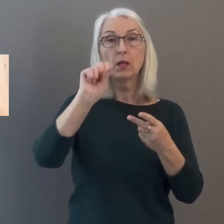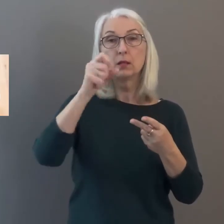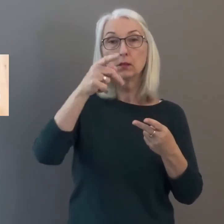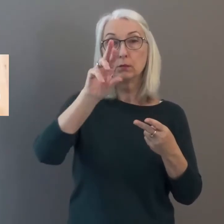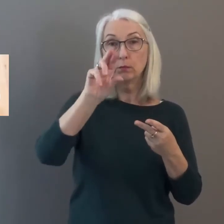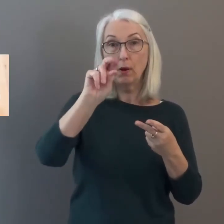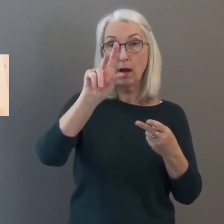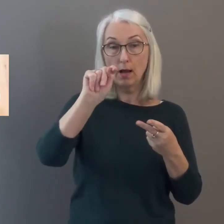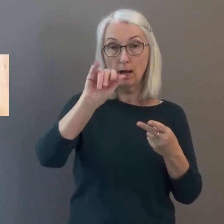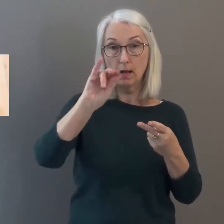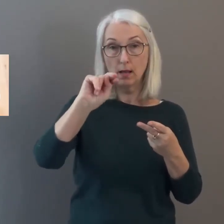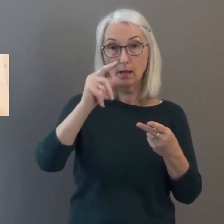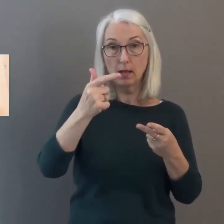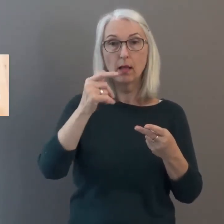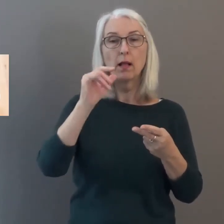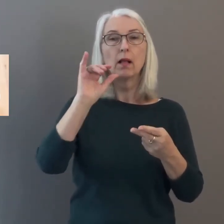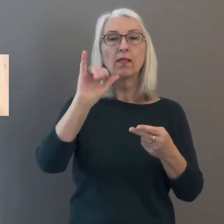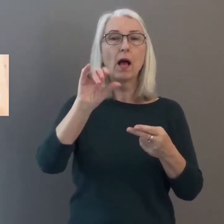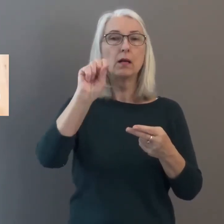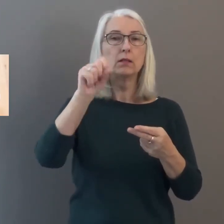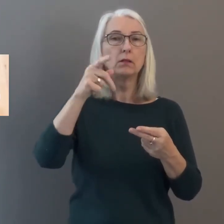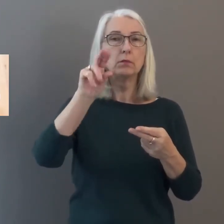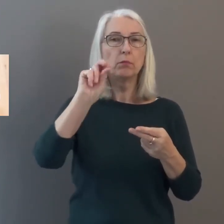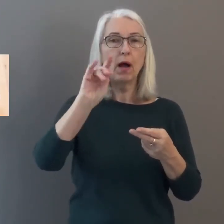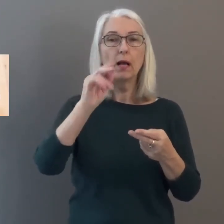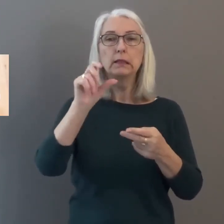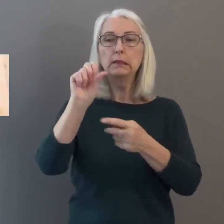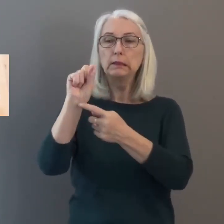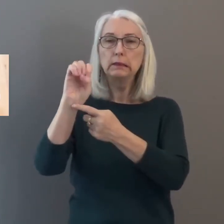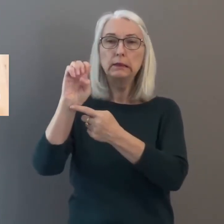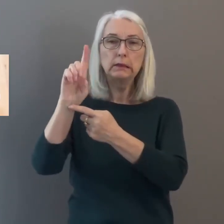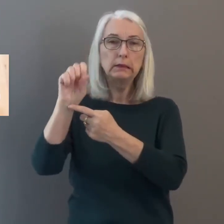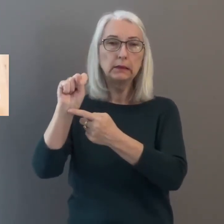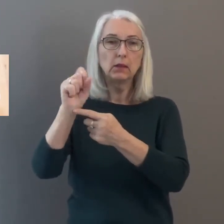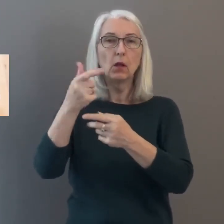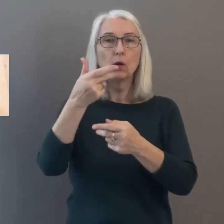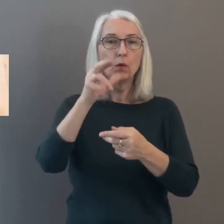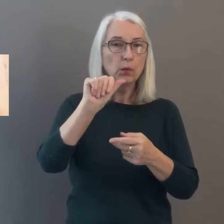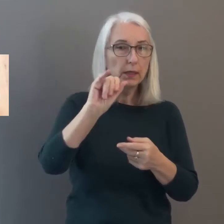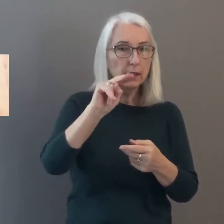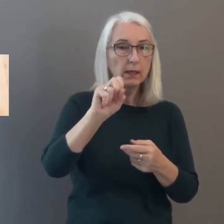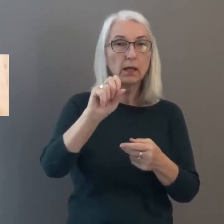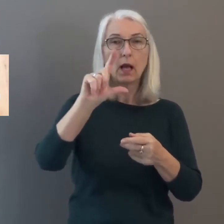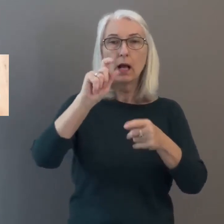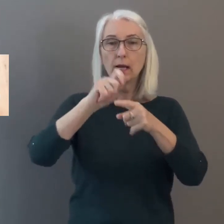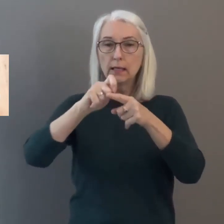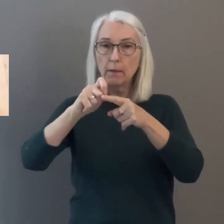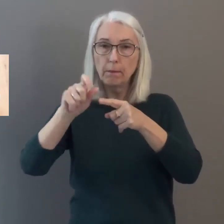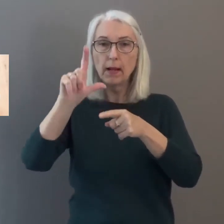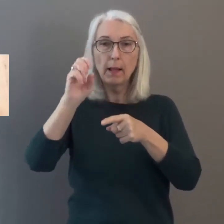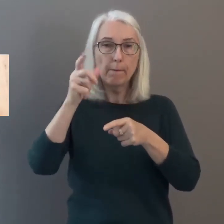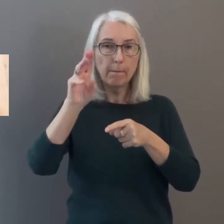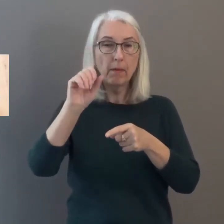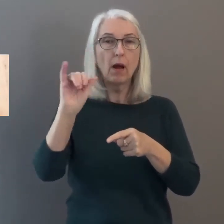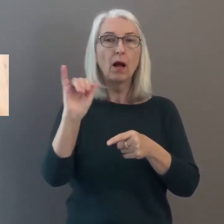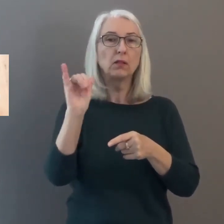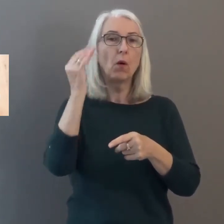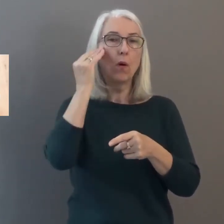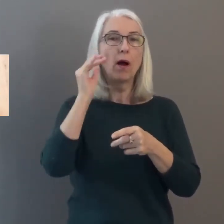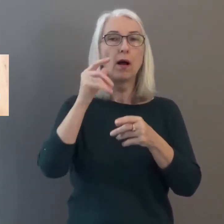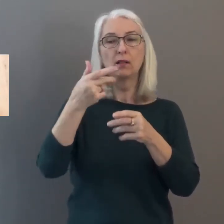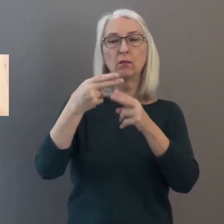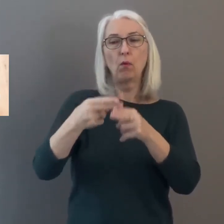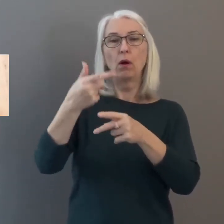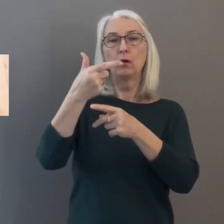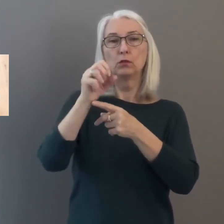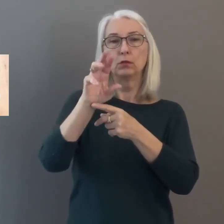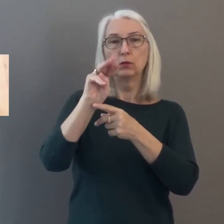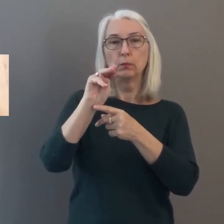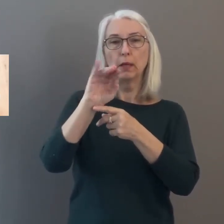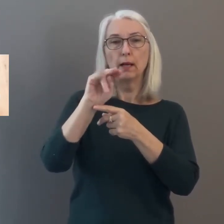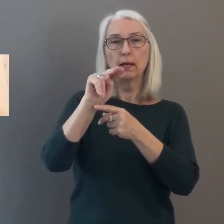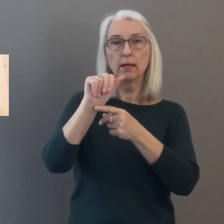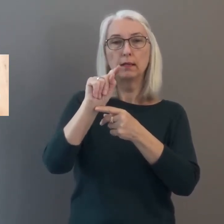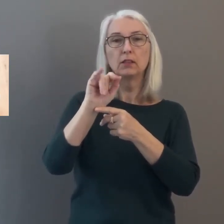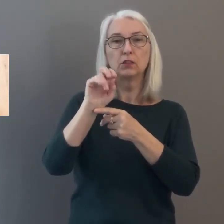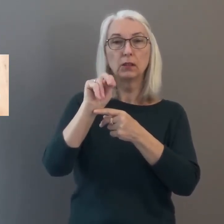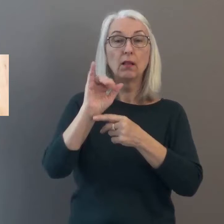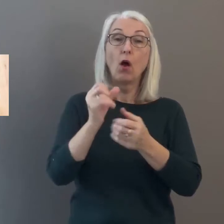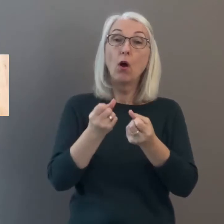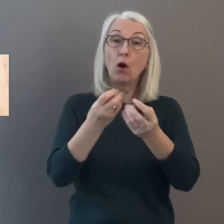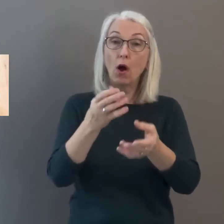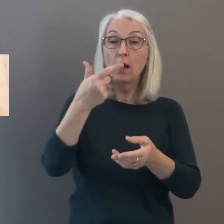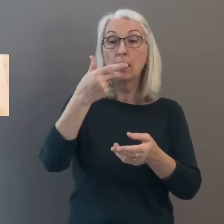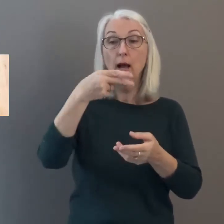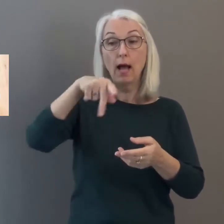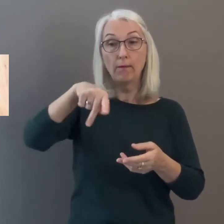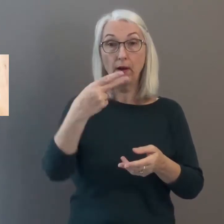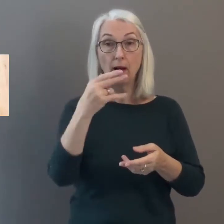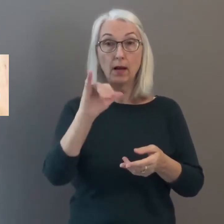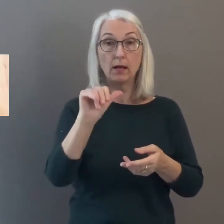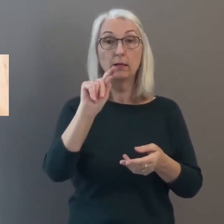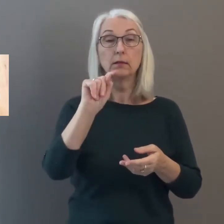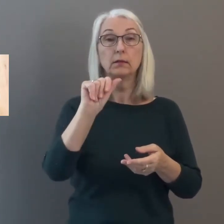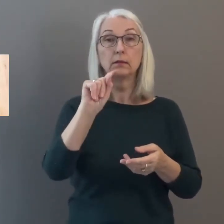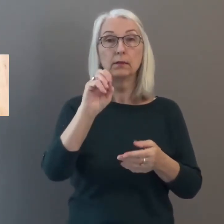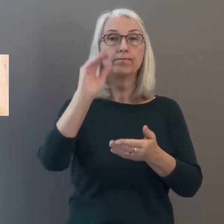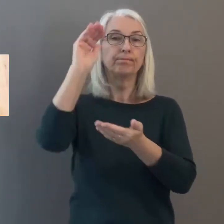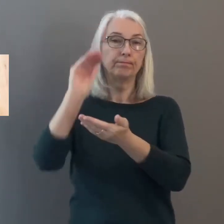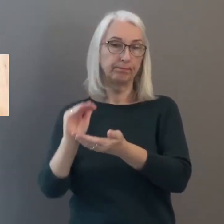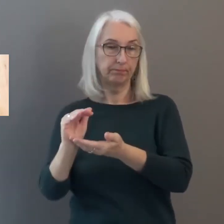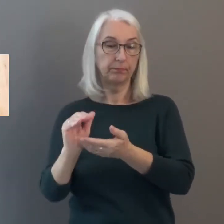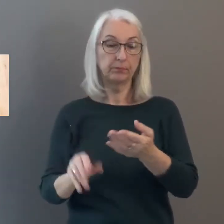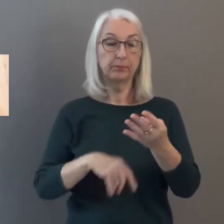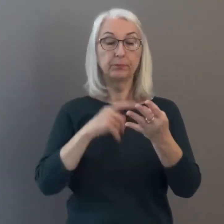Sprouting: The sprouting of seeds, grains and legumes, also known as germination, causes phytate degradation.